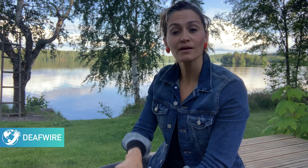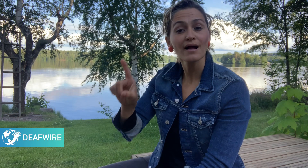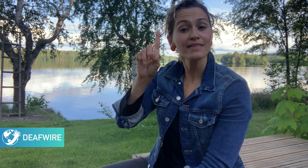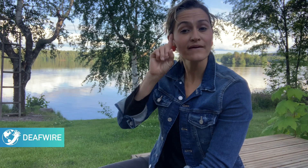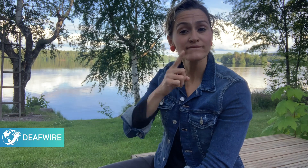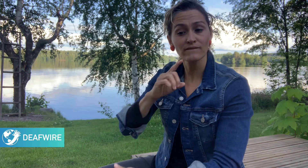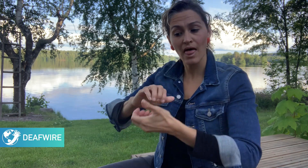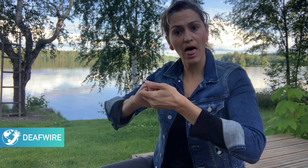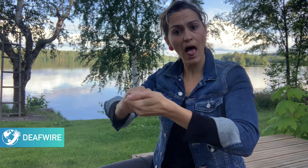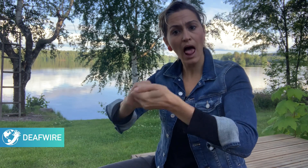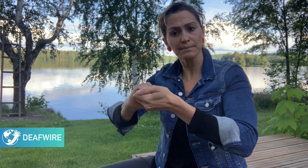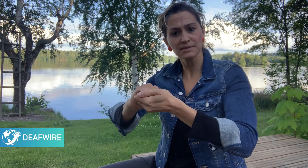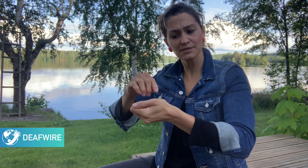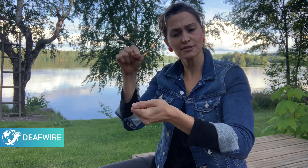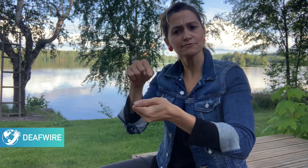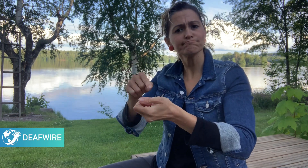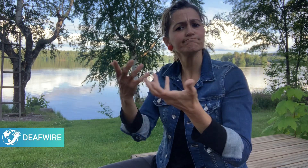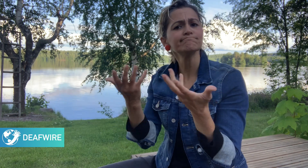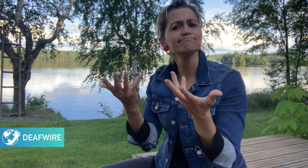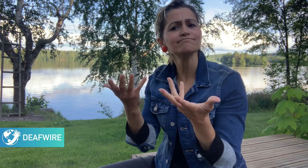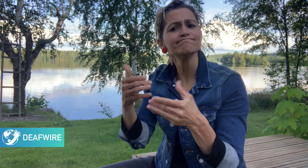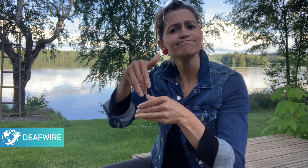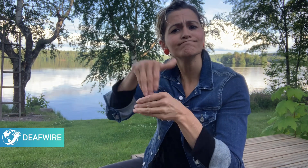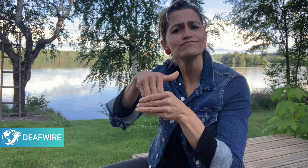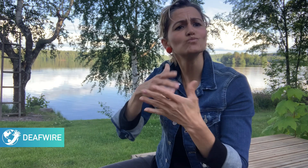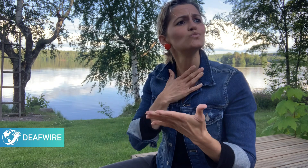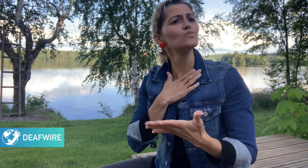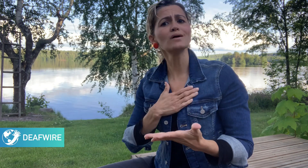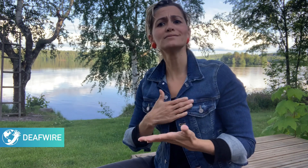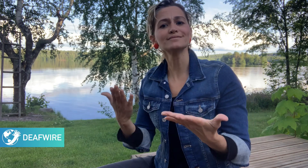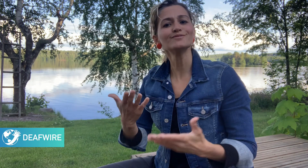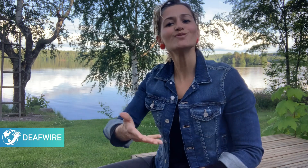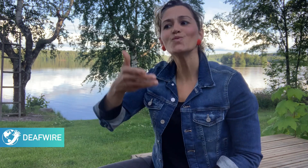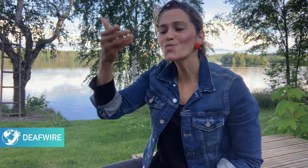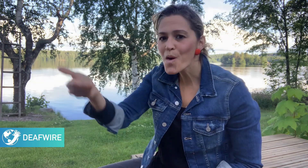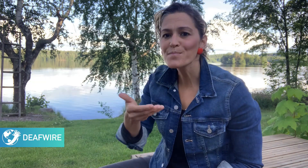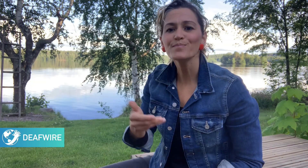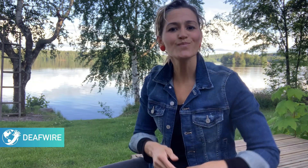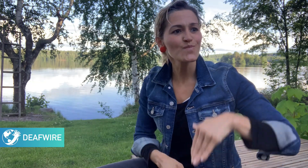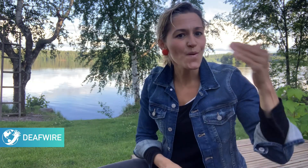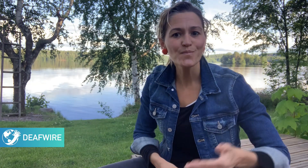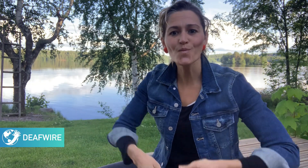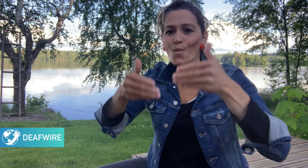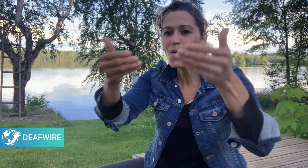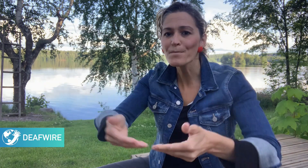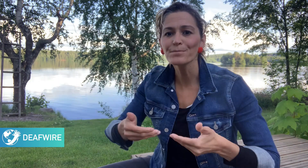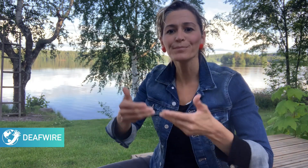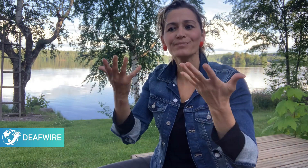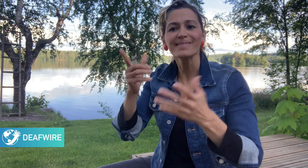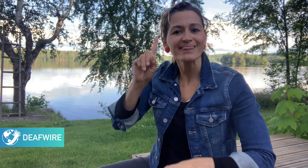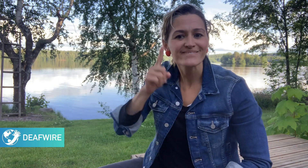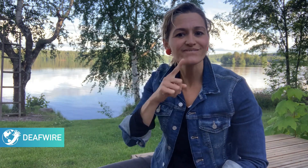Deaf clubs are intended to welcome Deaf people